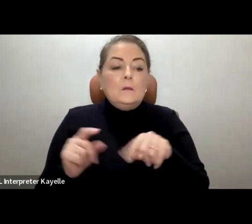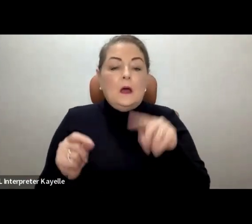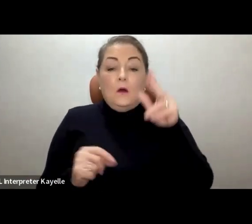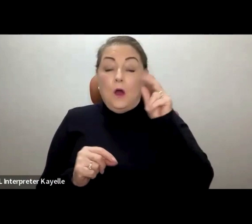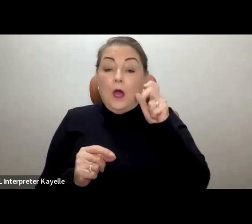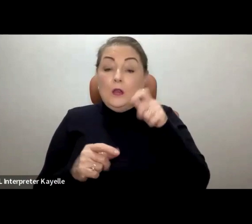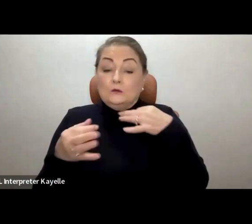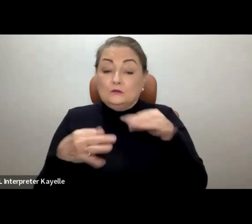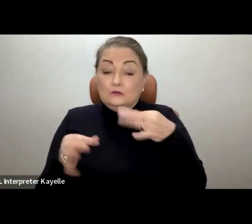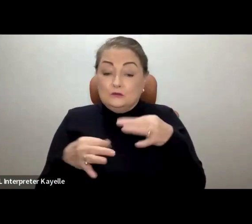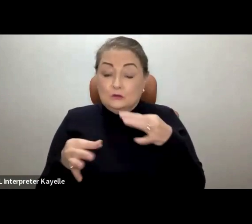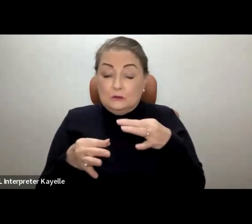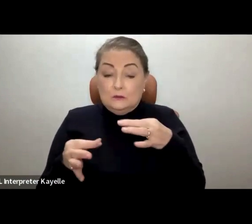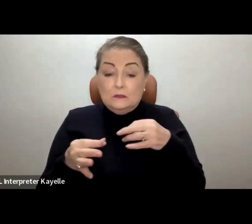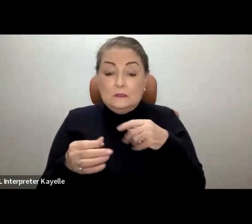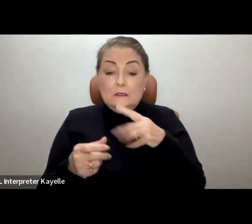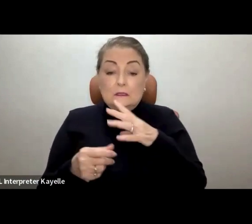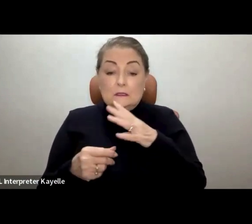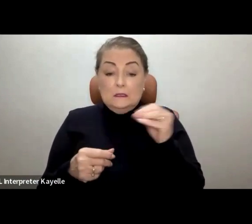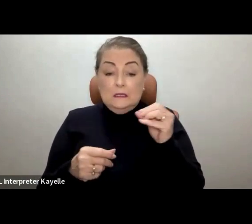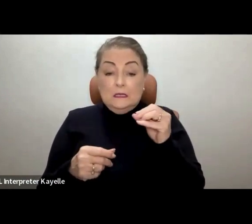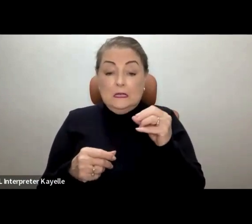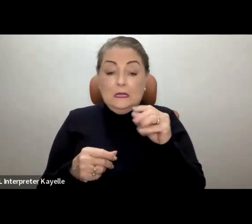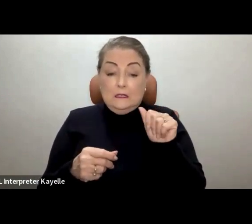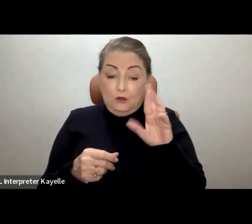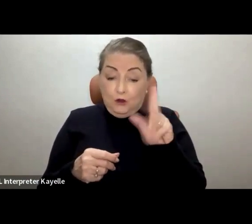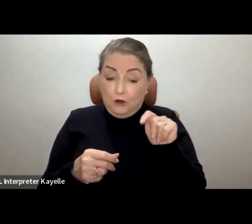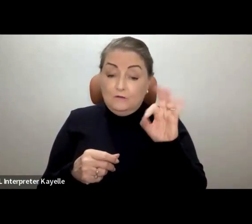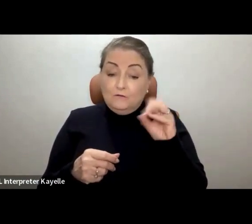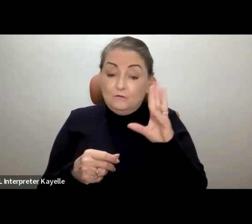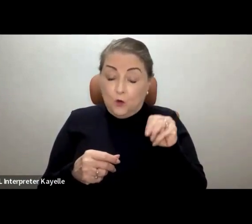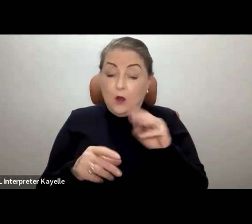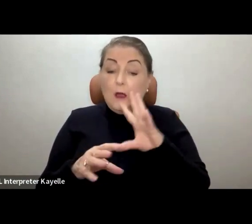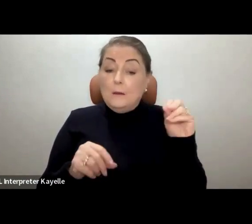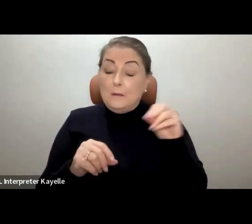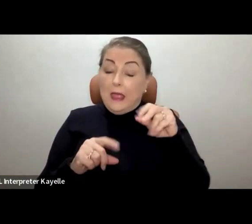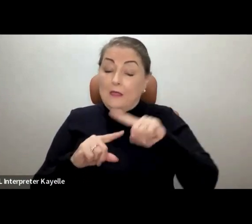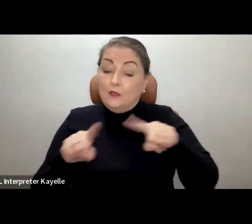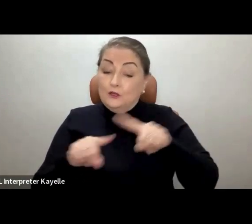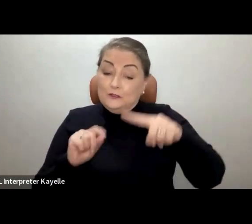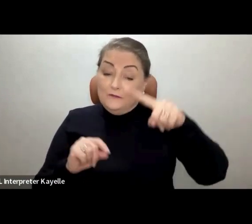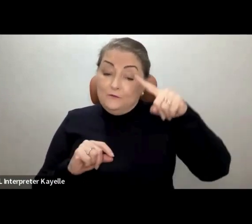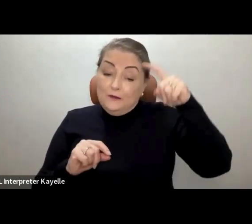art form, as I mentioned, and there's different ways and different philosophies on how to do it. And a lot of the audio